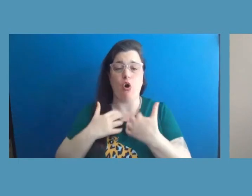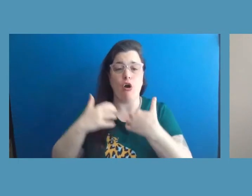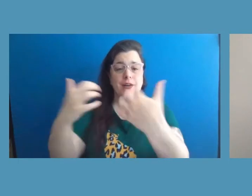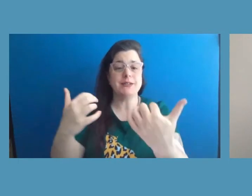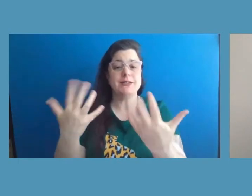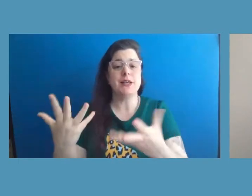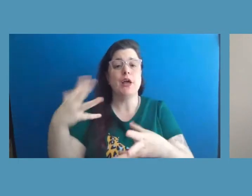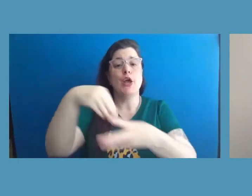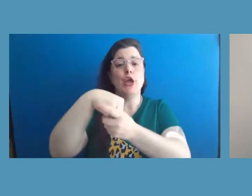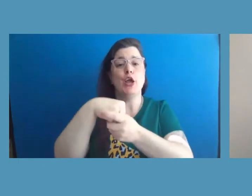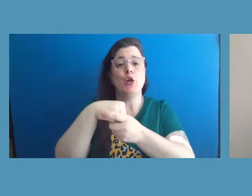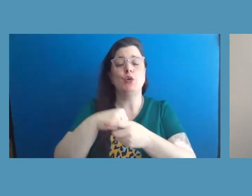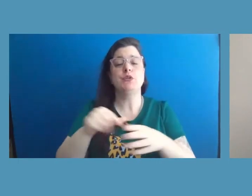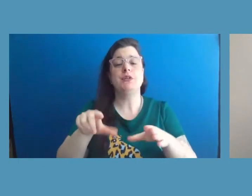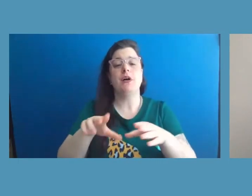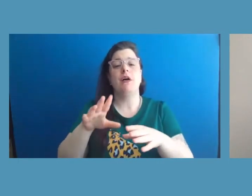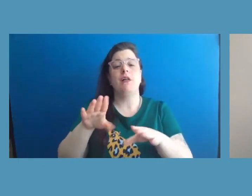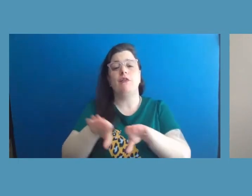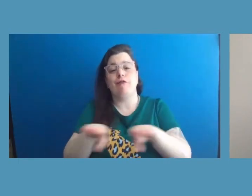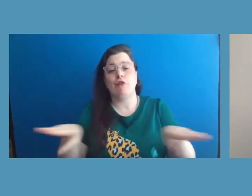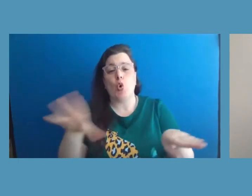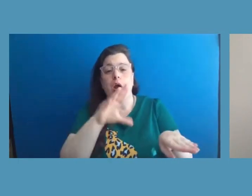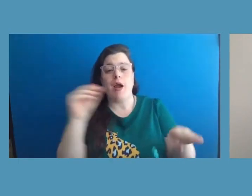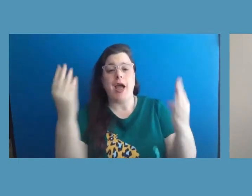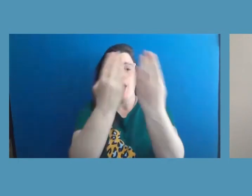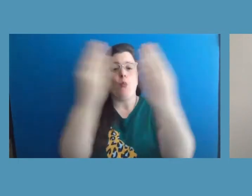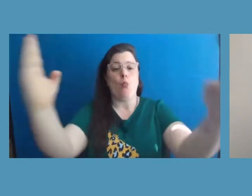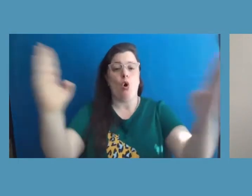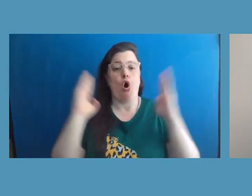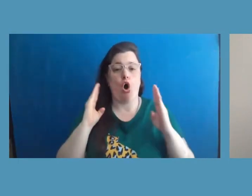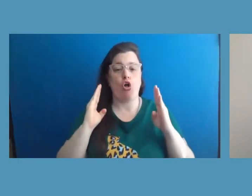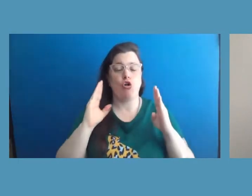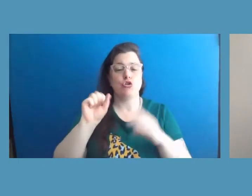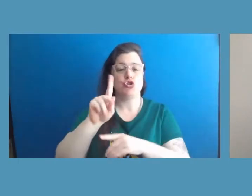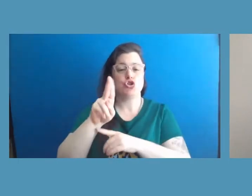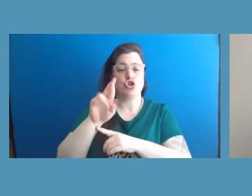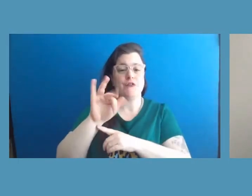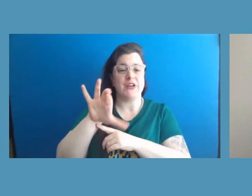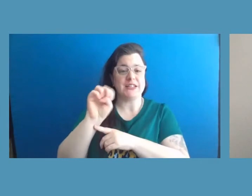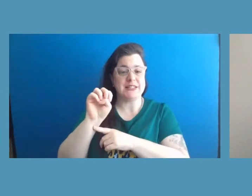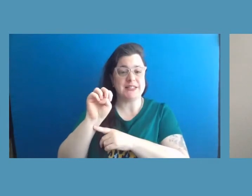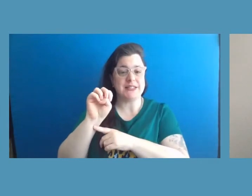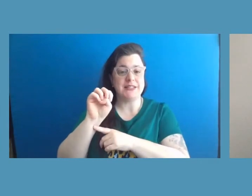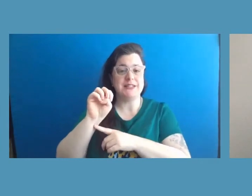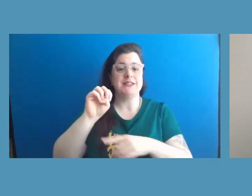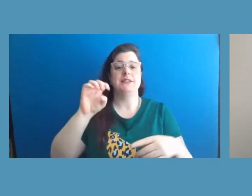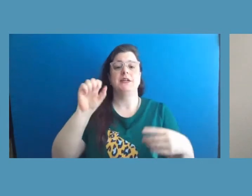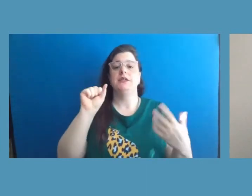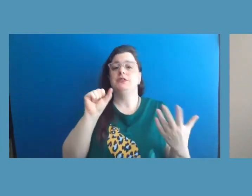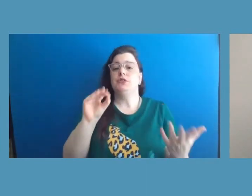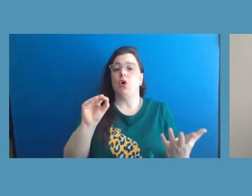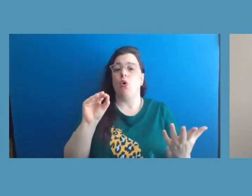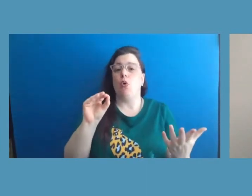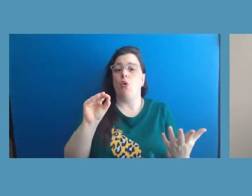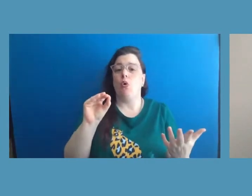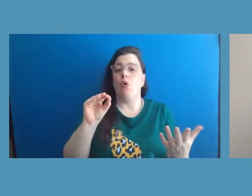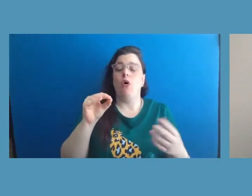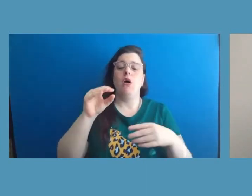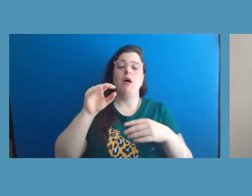think of deaf and hard-of-hearing people in the audience. We think of it is just a four